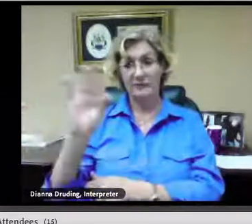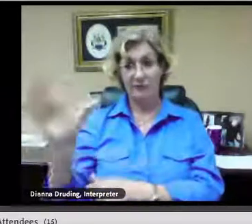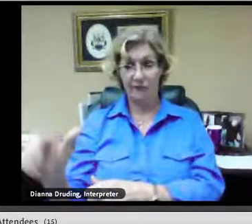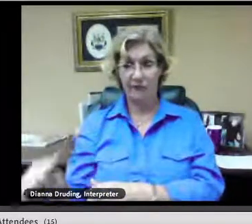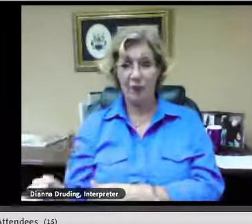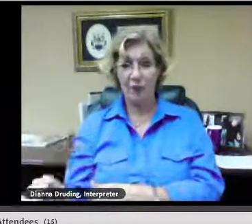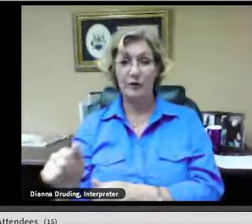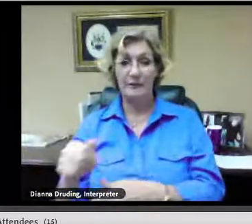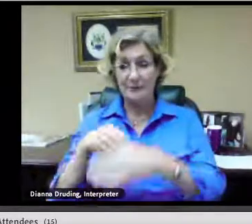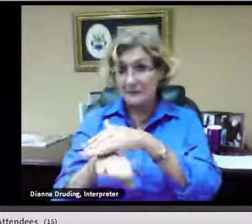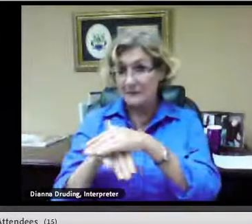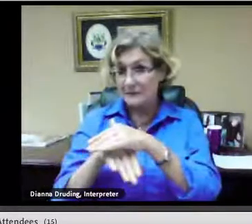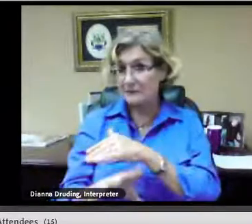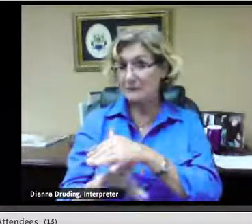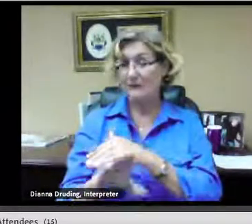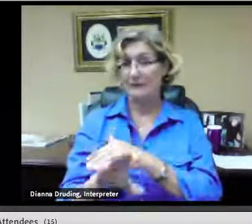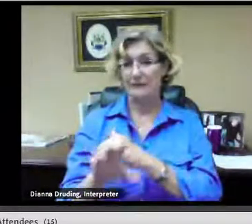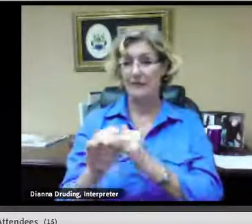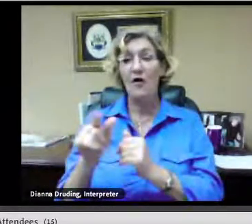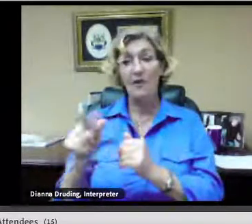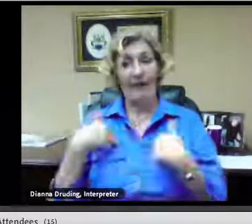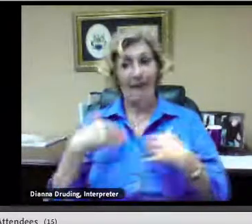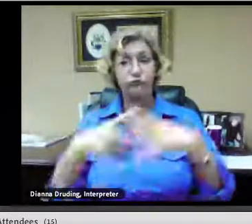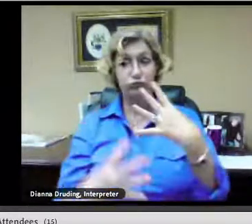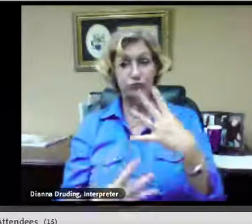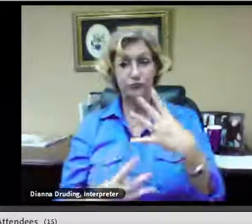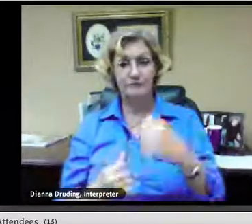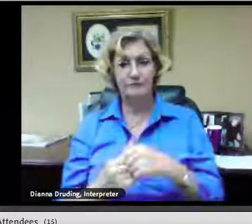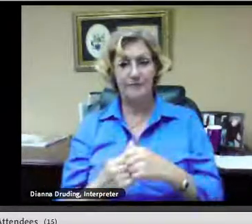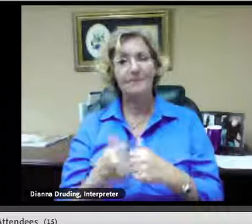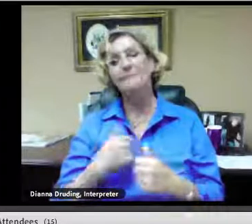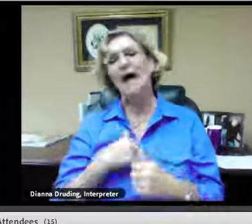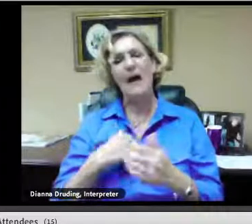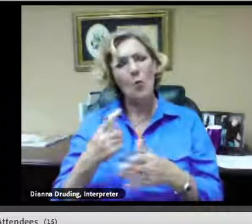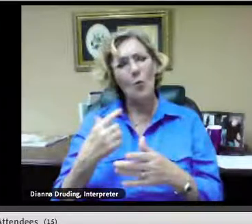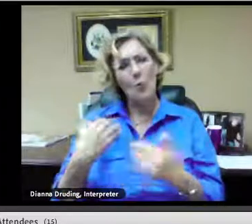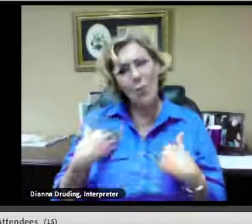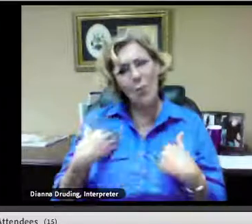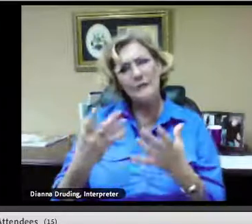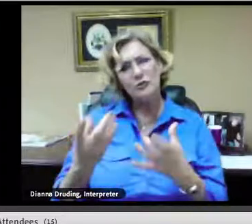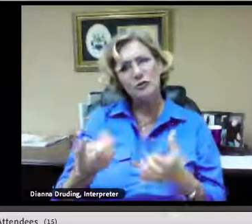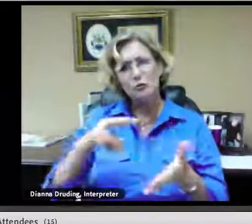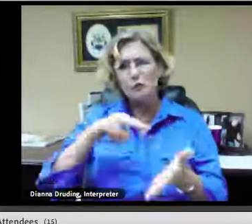There's quite a few out there that they have. I want to spend some time defining accessibility